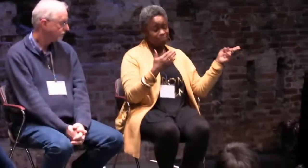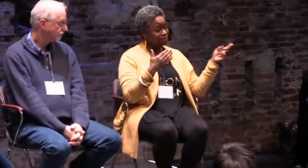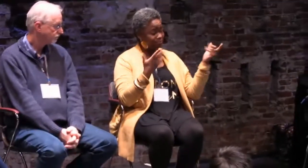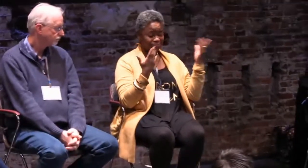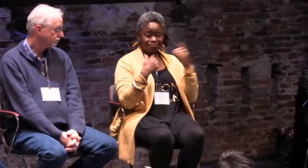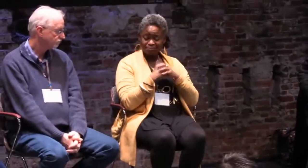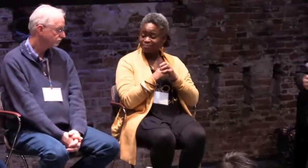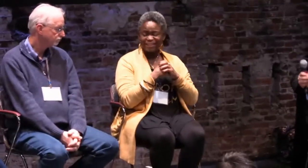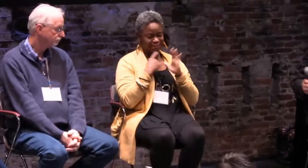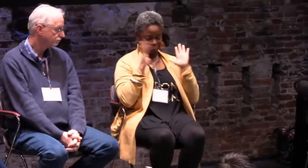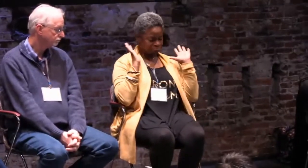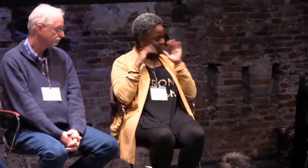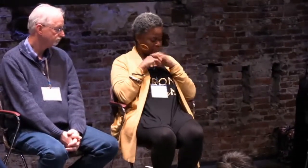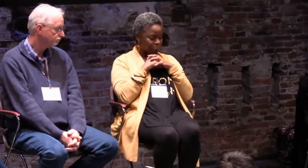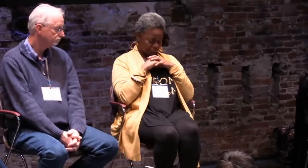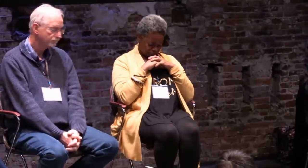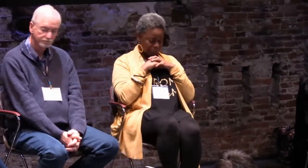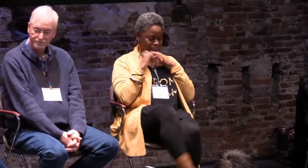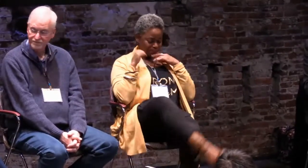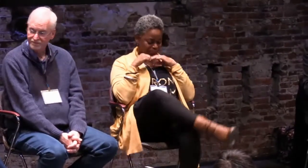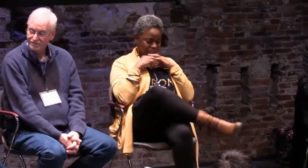[Additional Translator] He said it all. He said it all, absolutely.